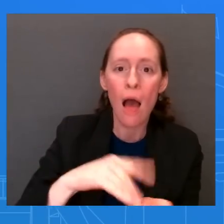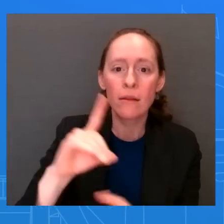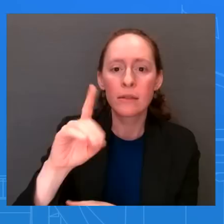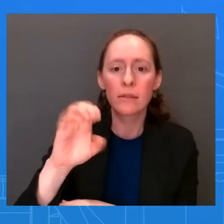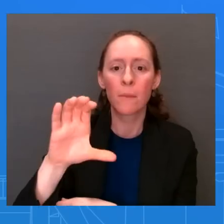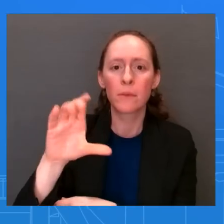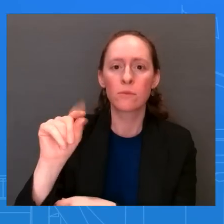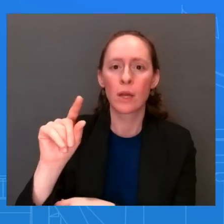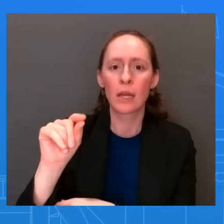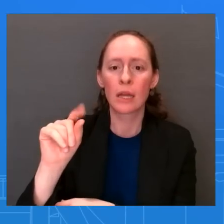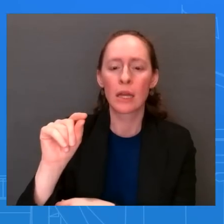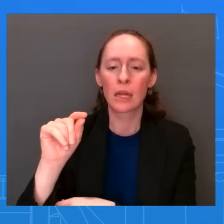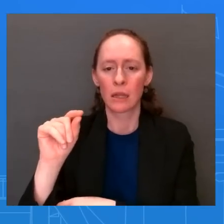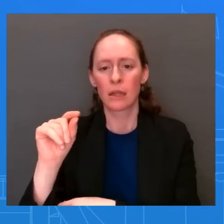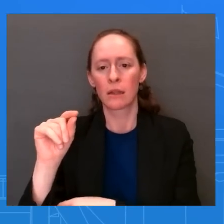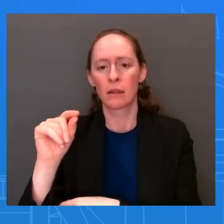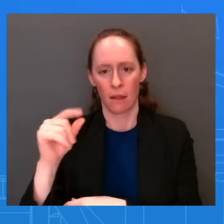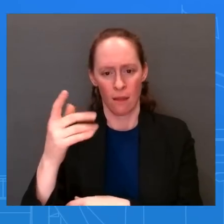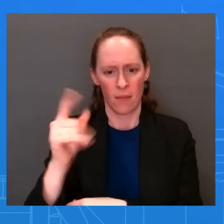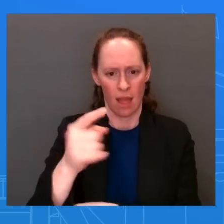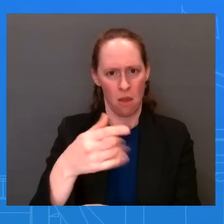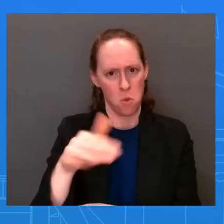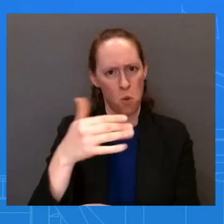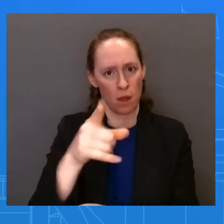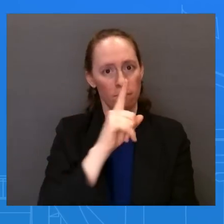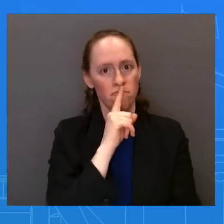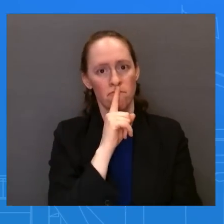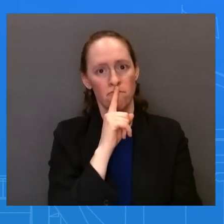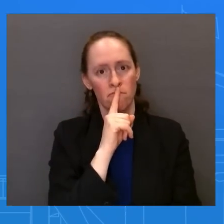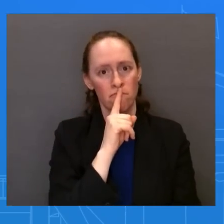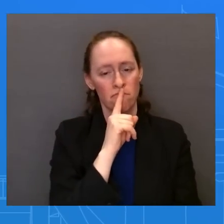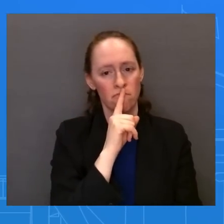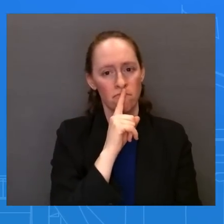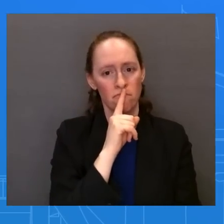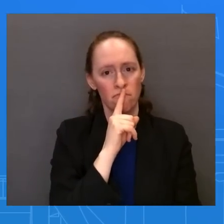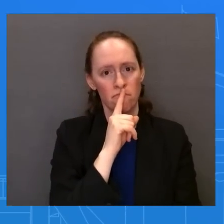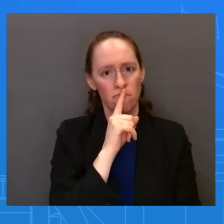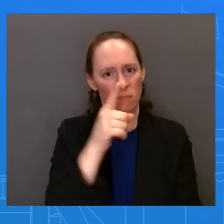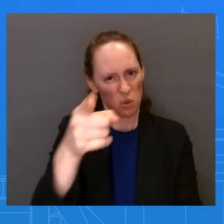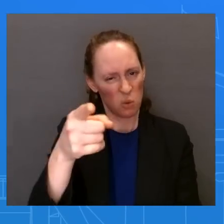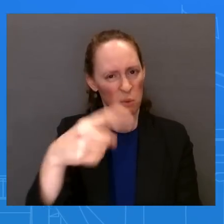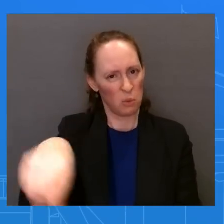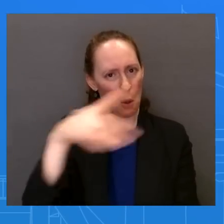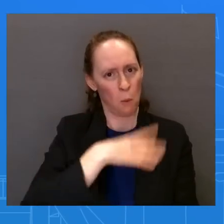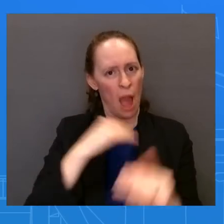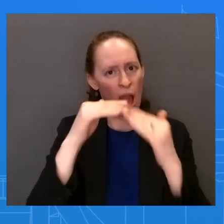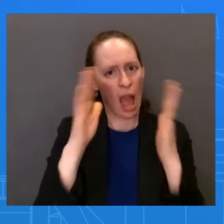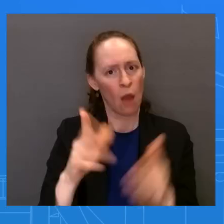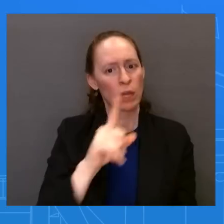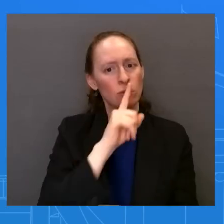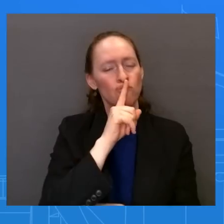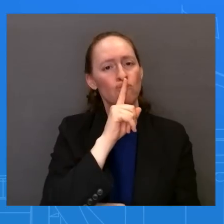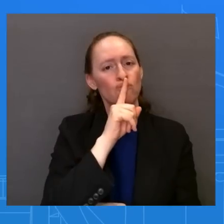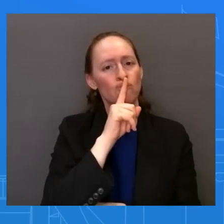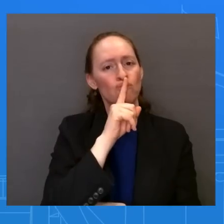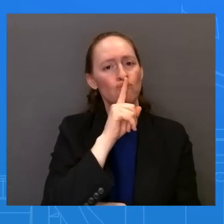that has been incomplete in its provision of information when it did choose to speak out publicly on January 9th? Ms. Jean-Pierre: So, my colleague actually dealt